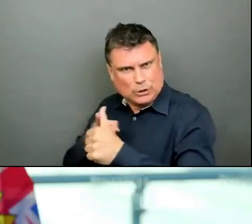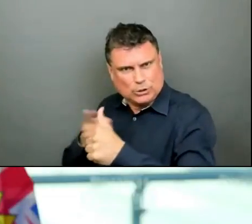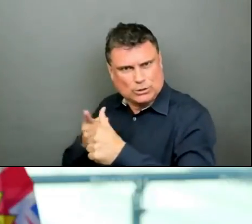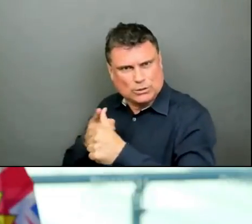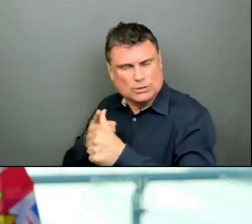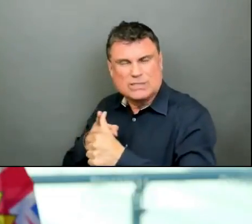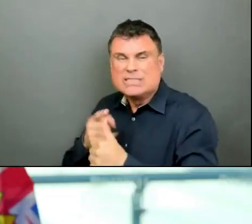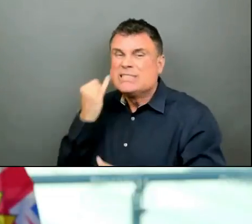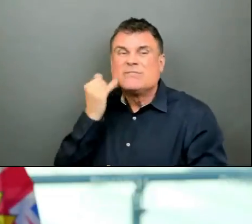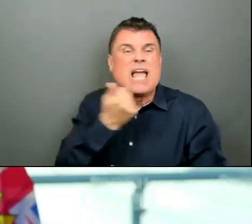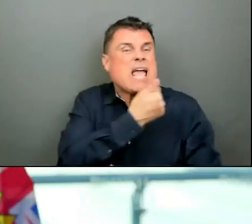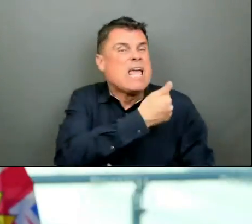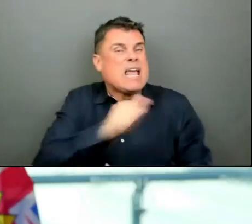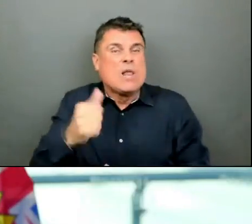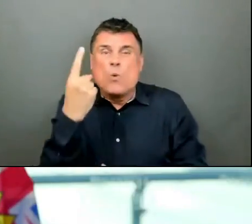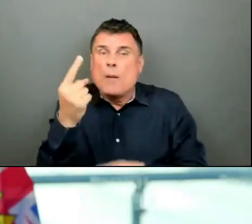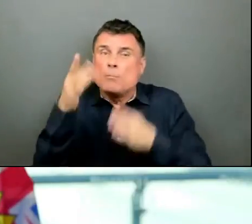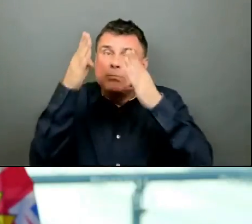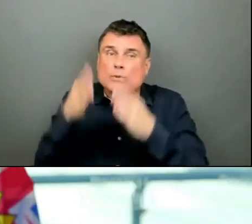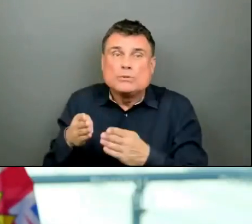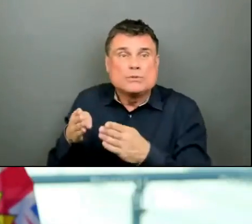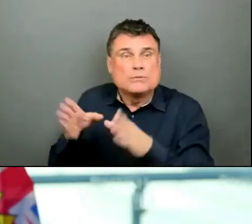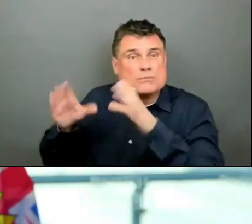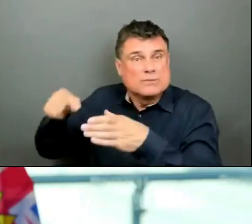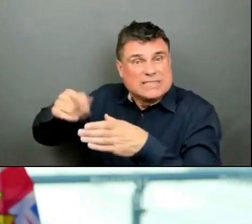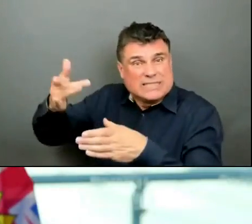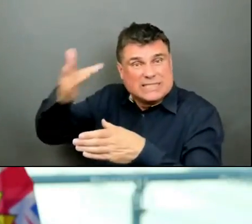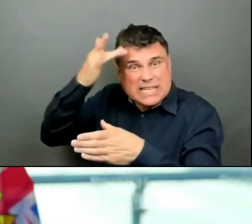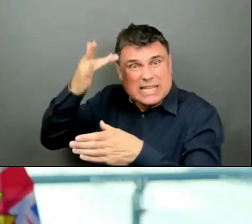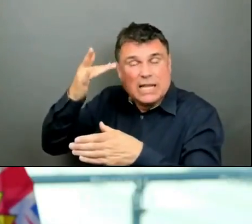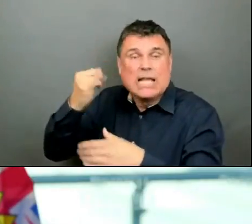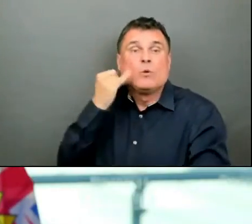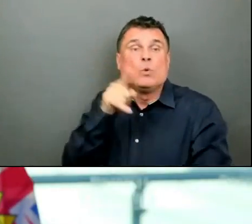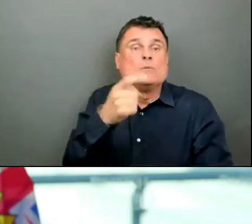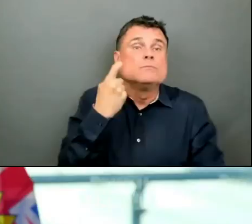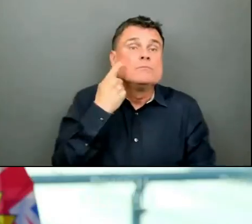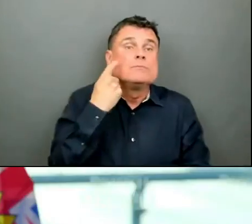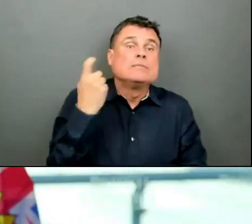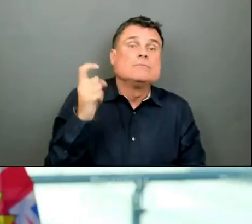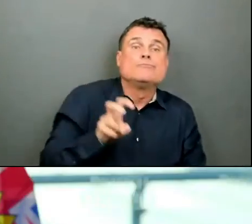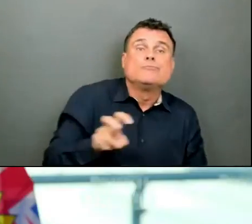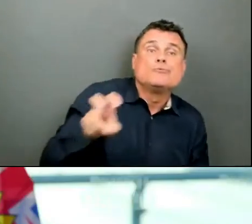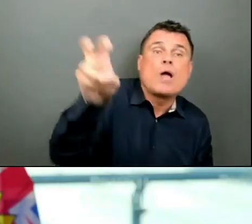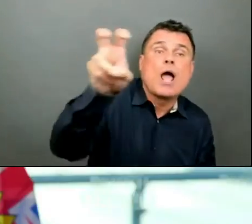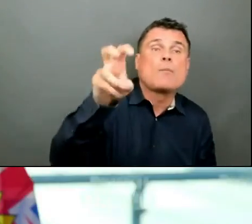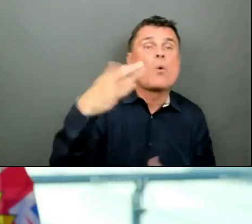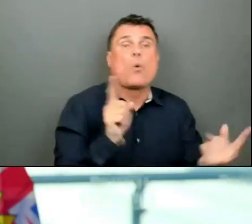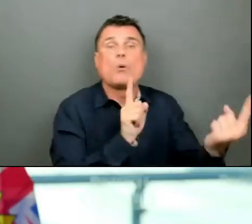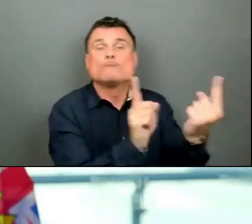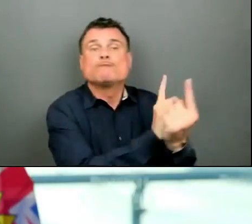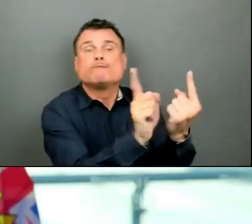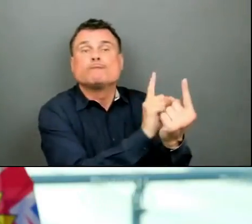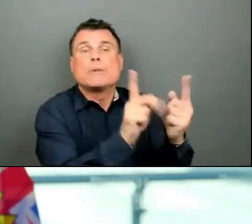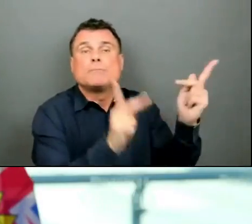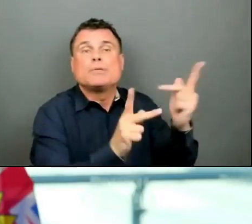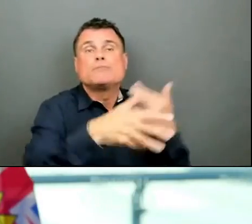work, do not send your children to school. That is important right now as we have seen the rates in our communities take off.